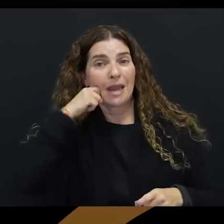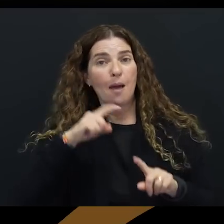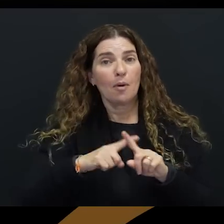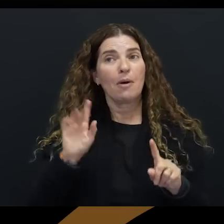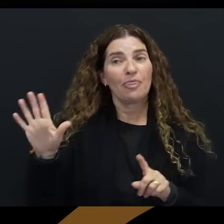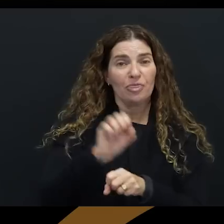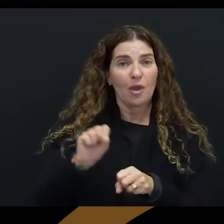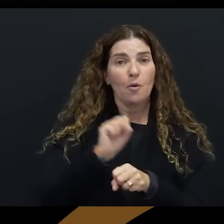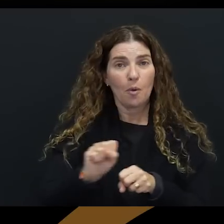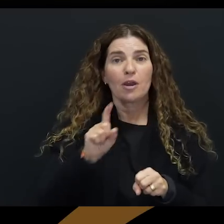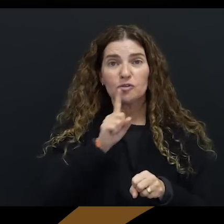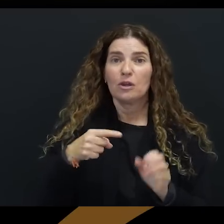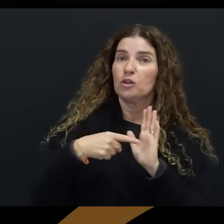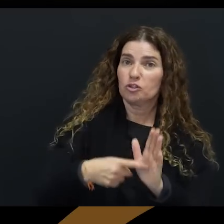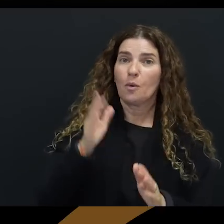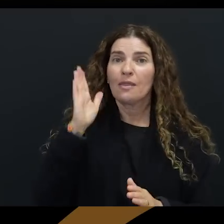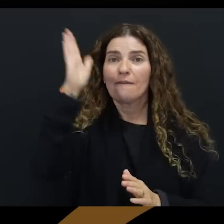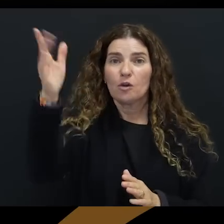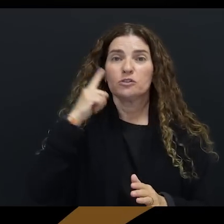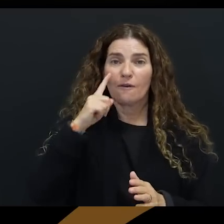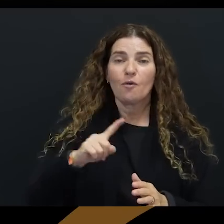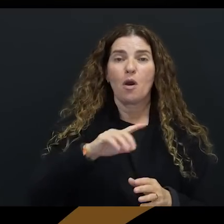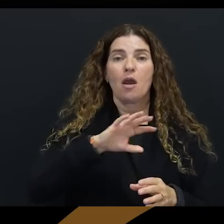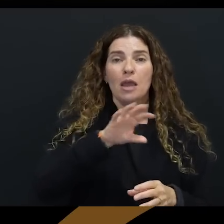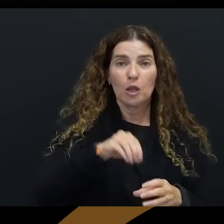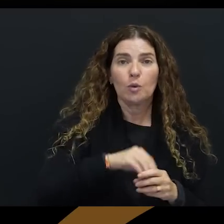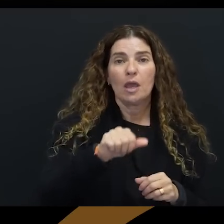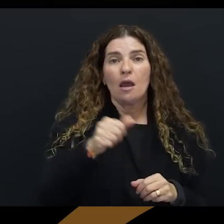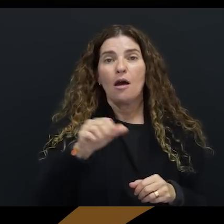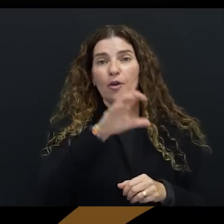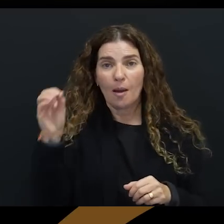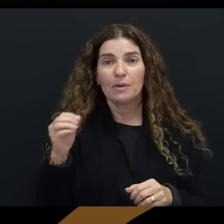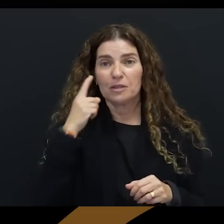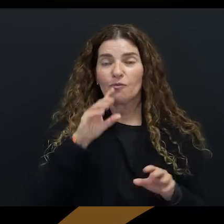the way for a more inclusive future where technology truly serves everyone.